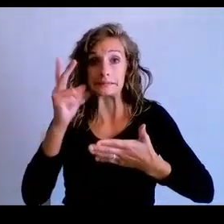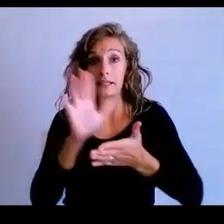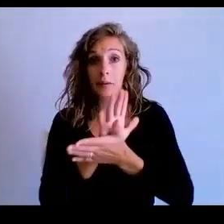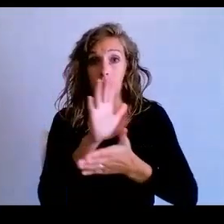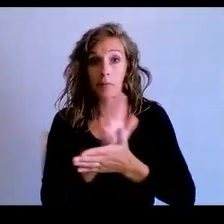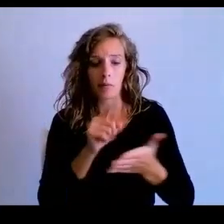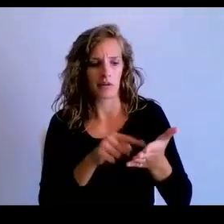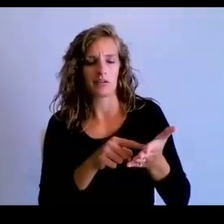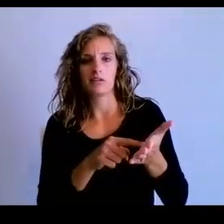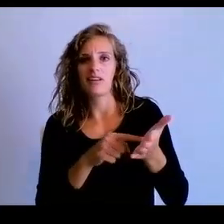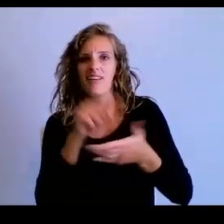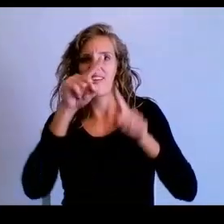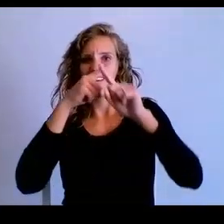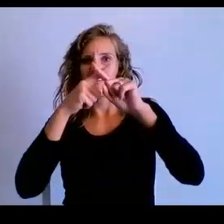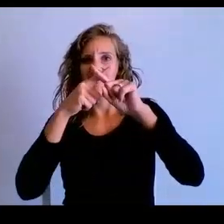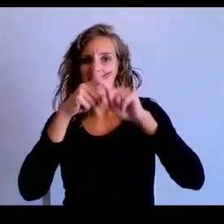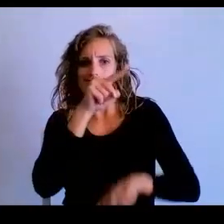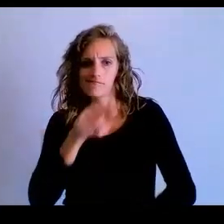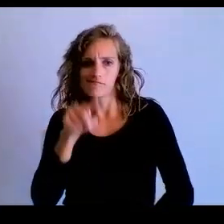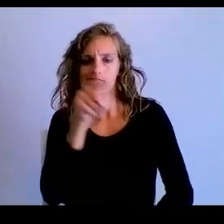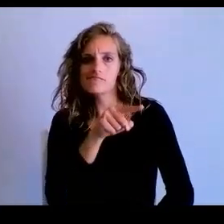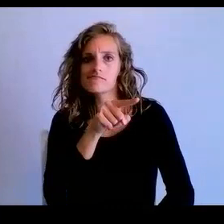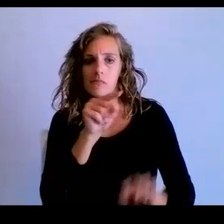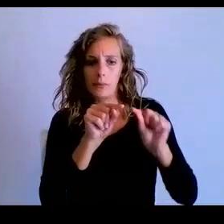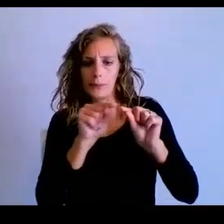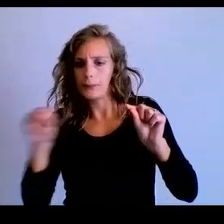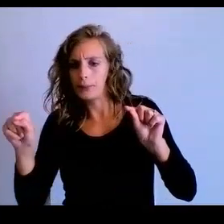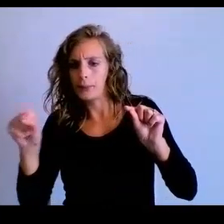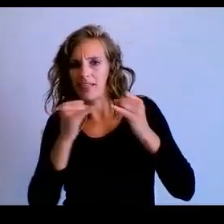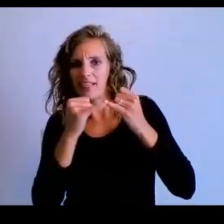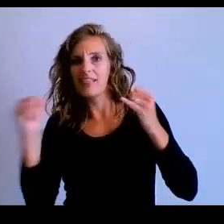sign your signature that there is a an x next to the line that you're going